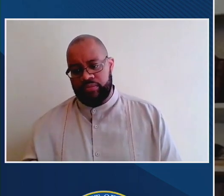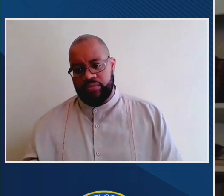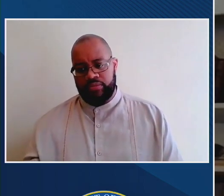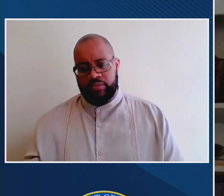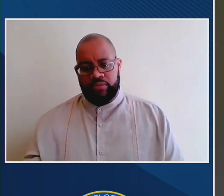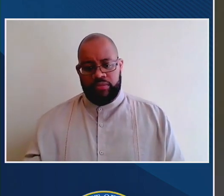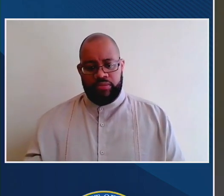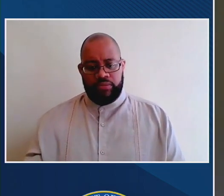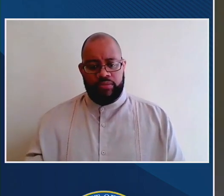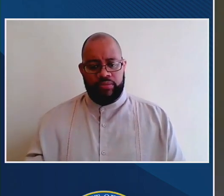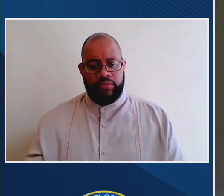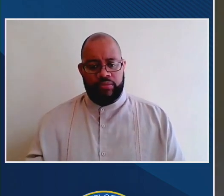He does. David?